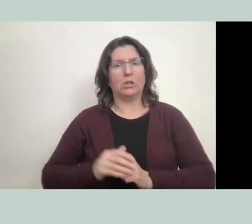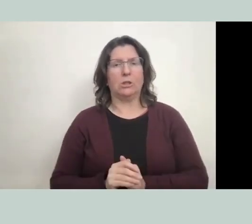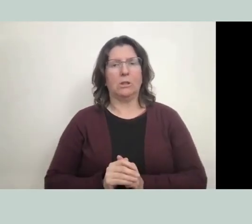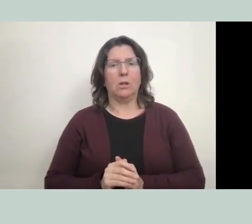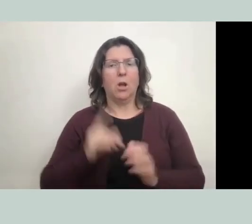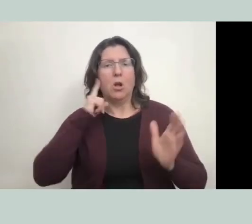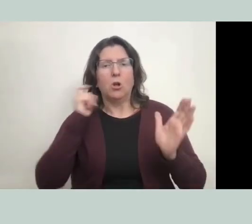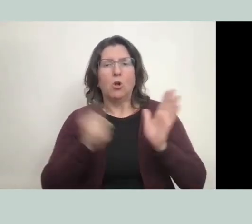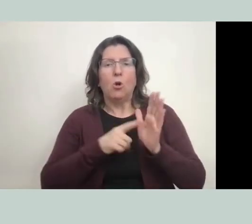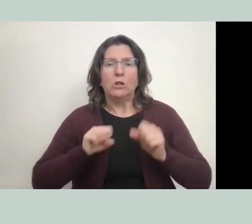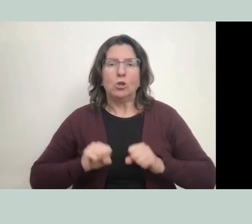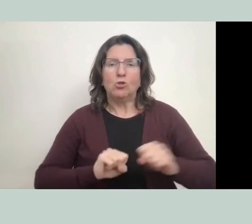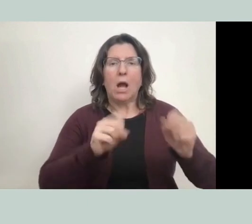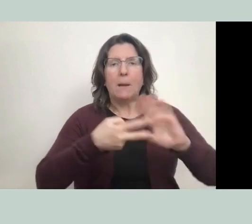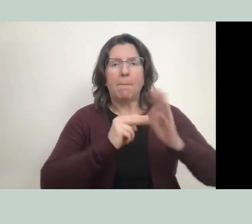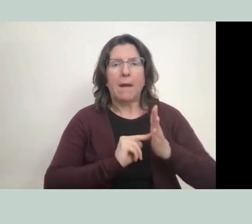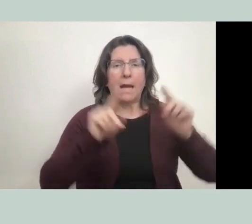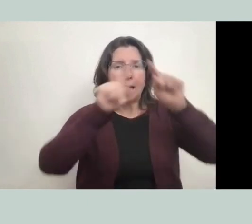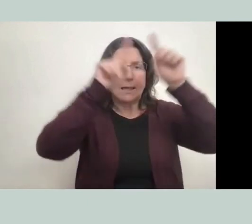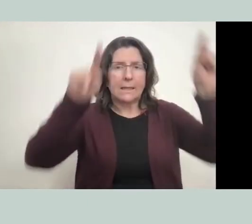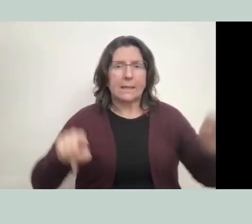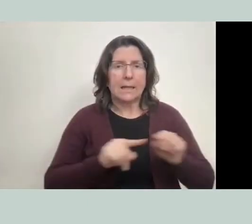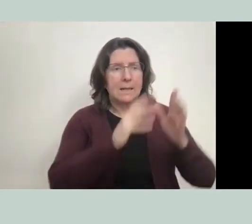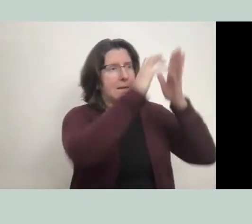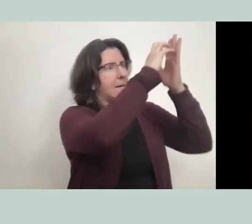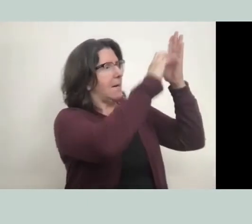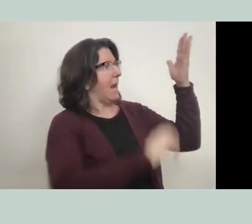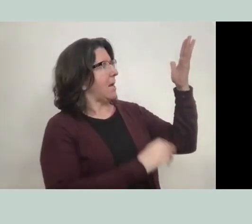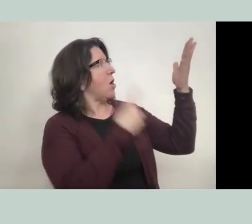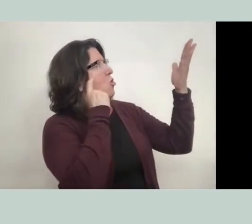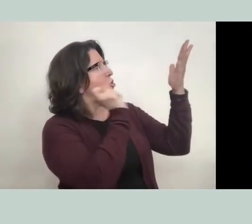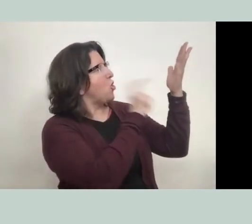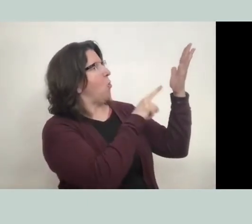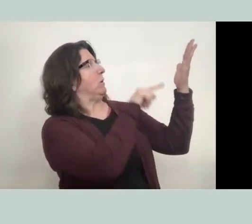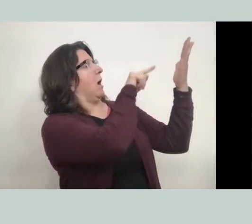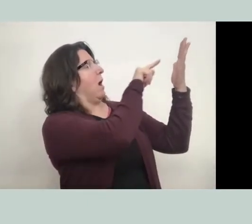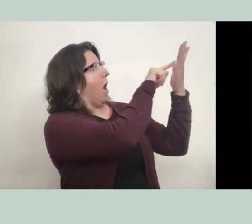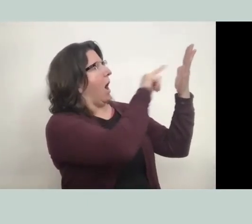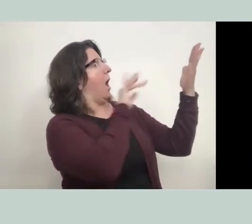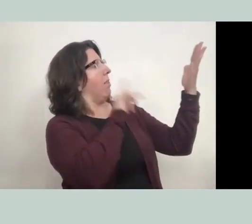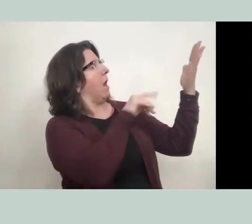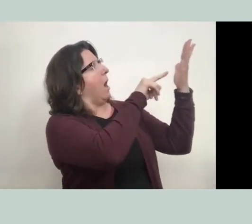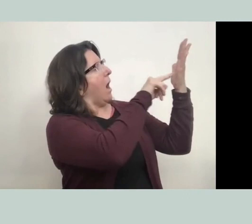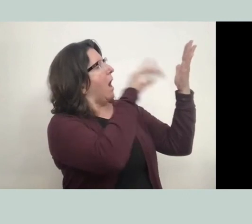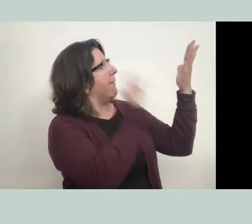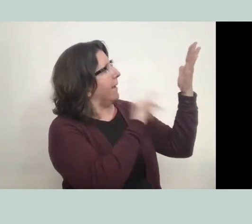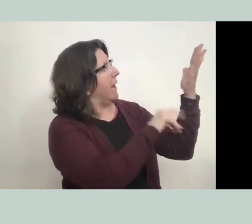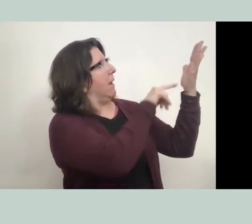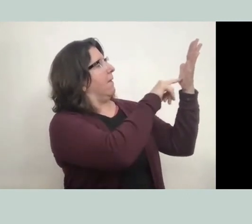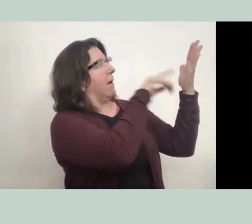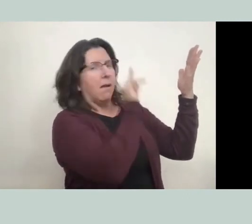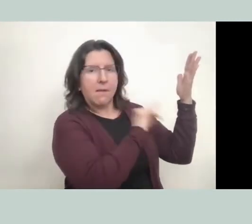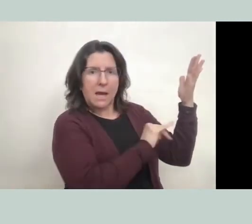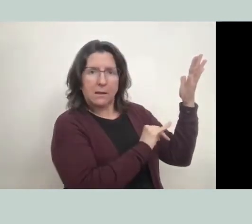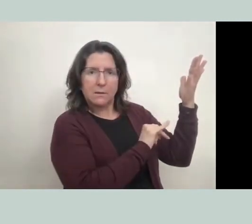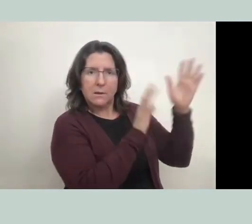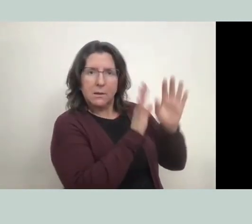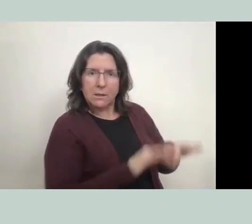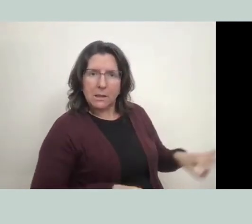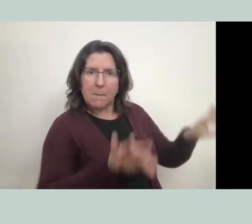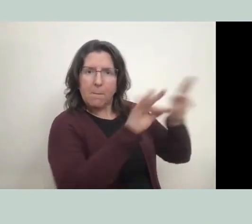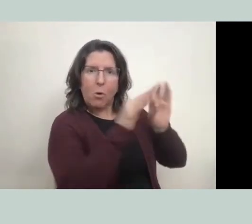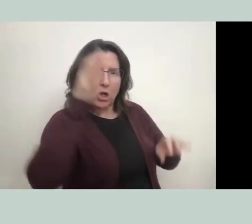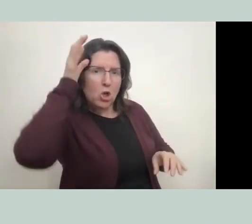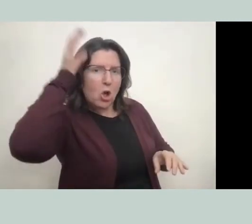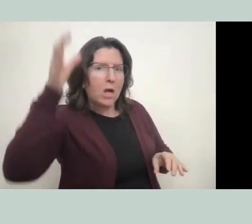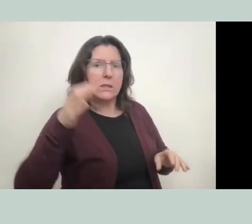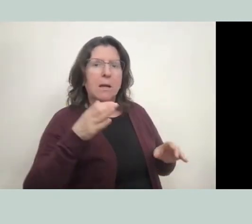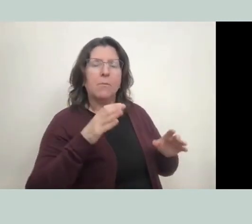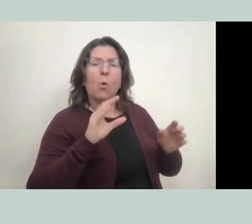noticing strategies require students to work with text to NOTICE how features, function and meaning are expressed in English.